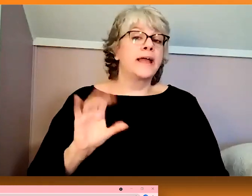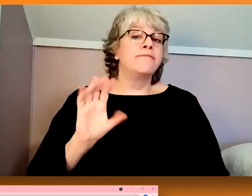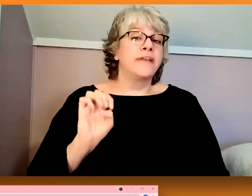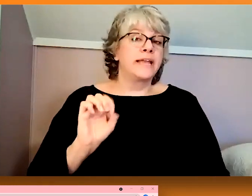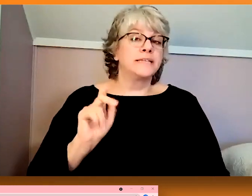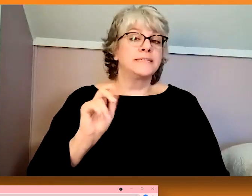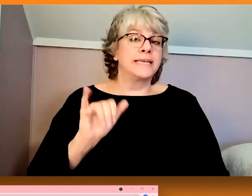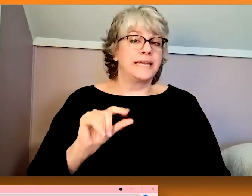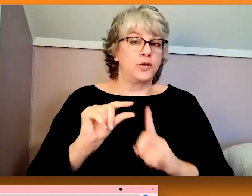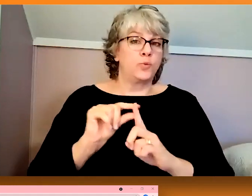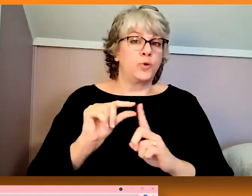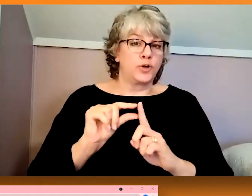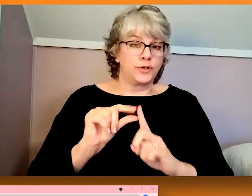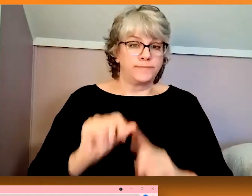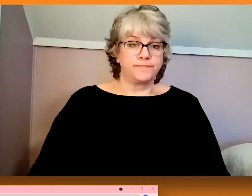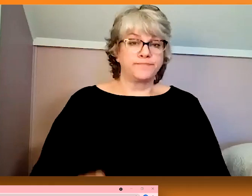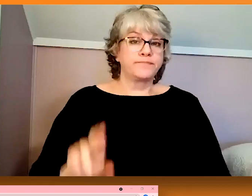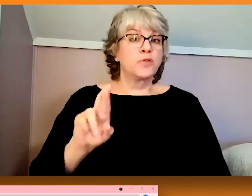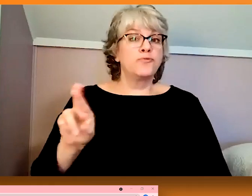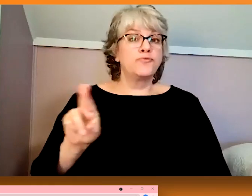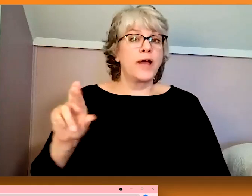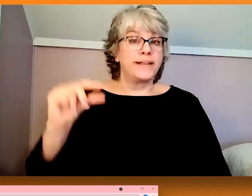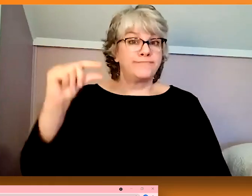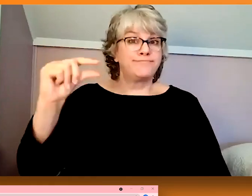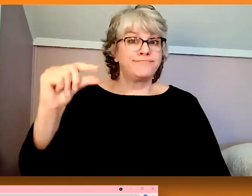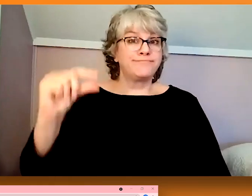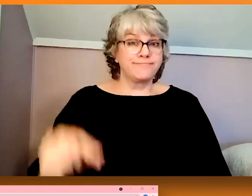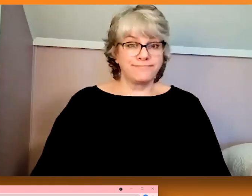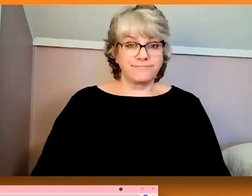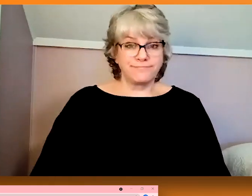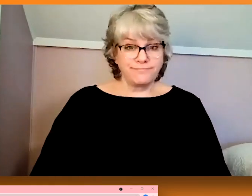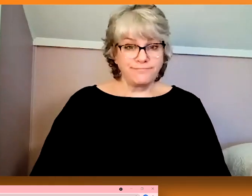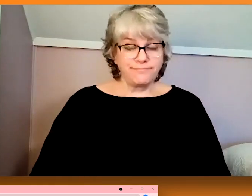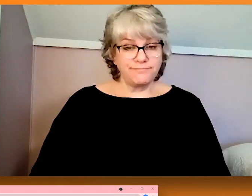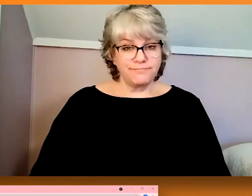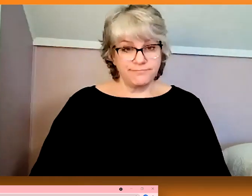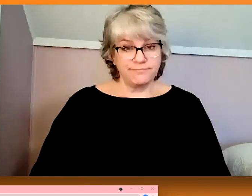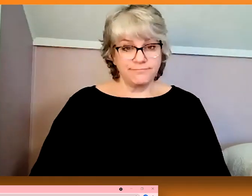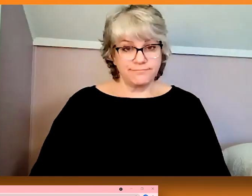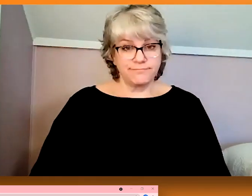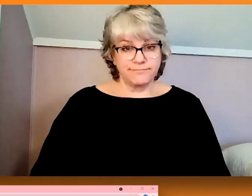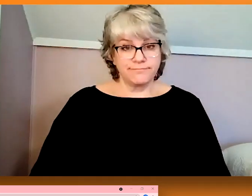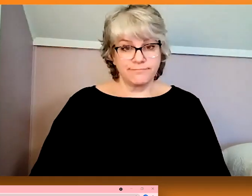So again, here's my cursor over on this button on the right-hand side, Advanced Keyword Search.